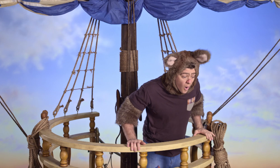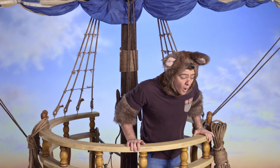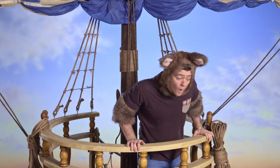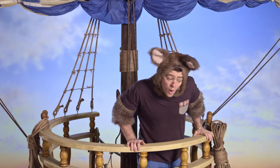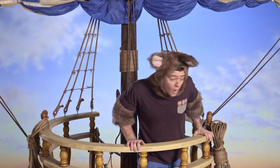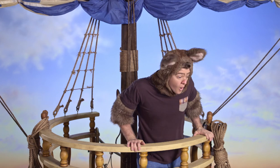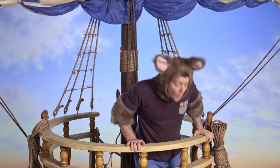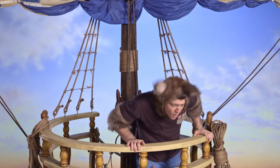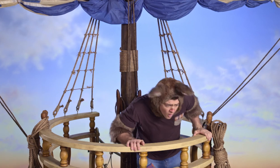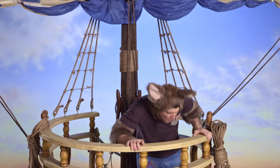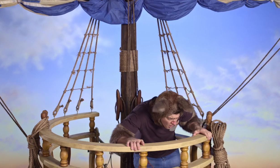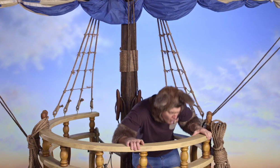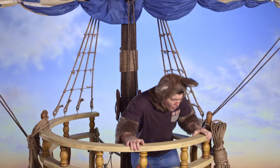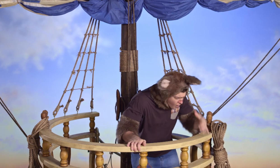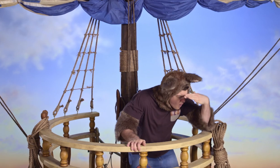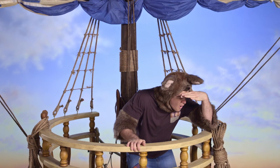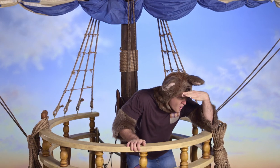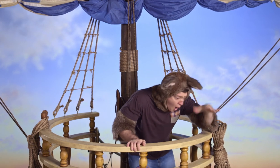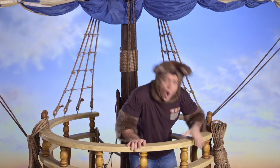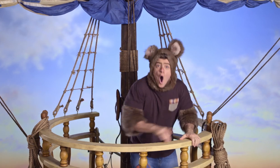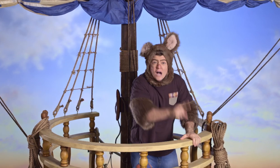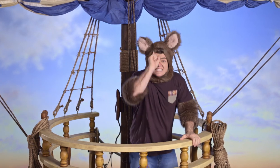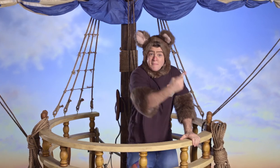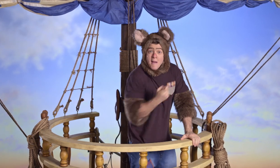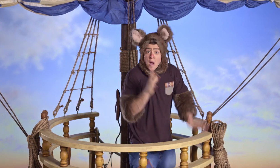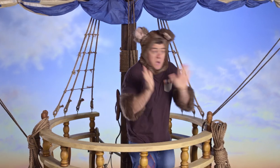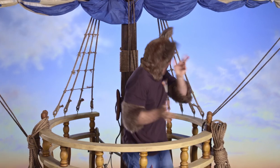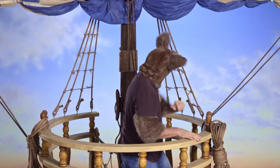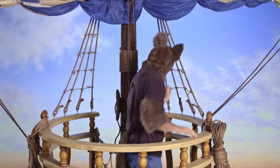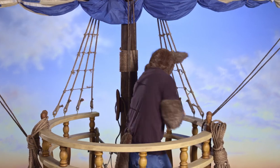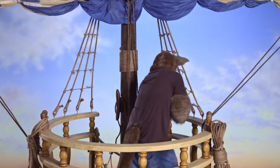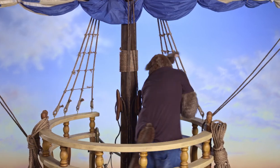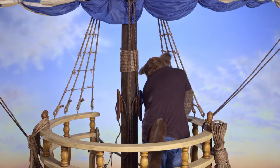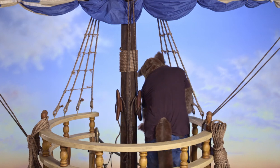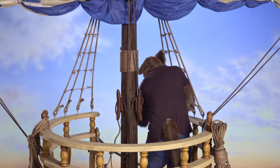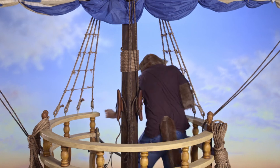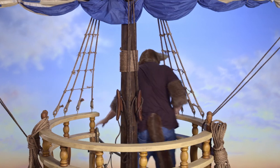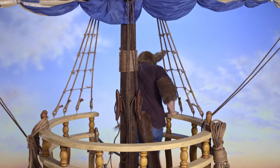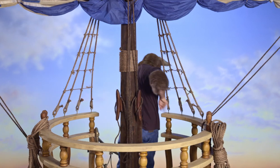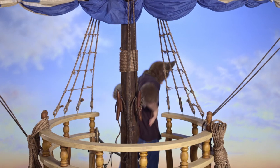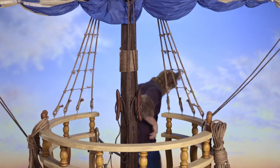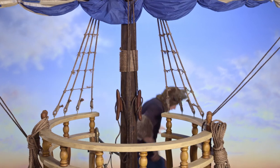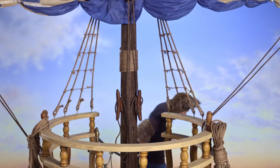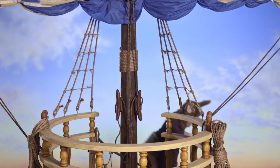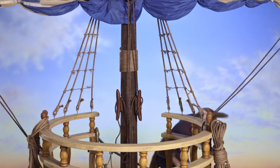Hmm. Hm? Hmm. Oh, Skip's coming! Ooh, ooh!